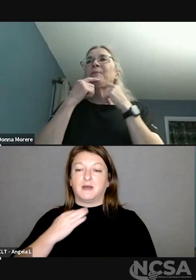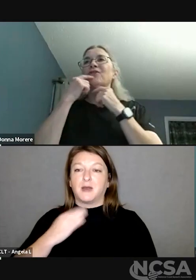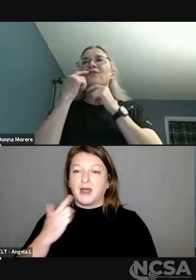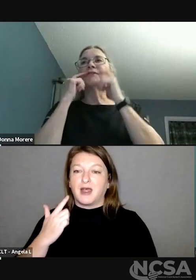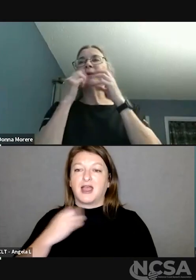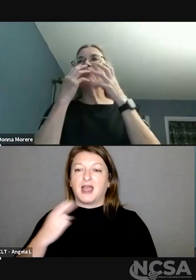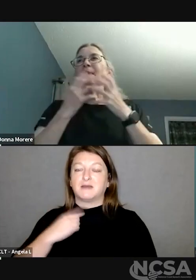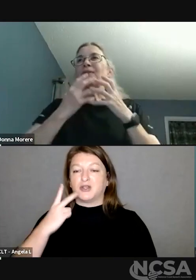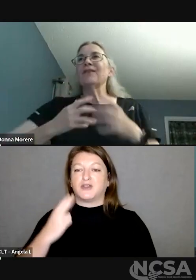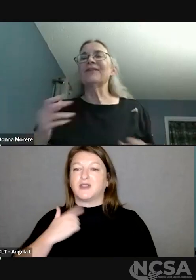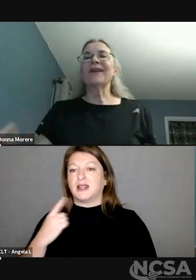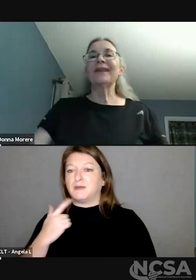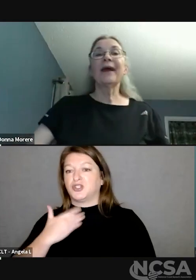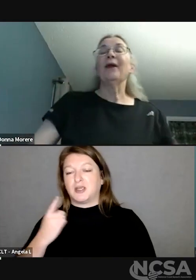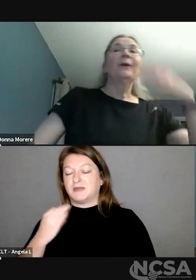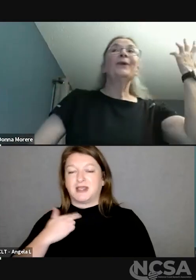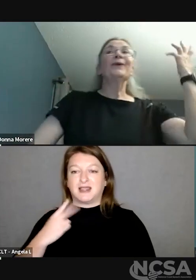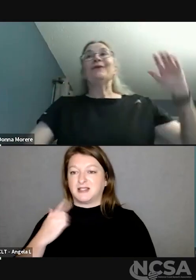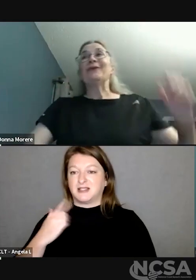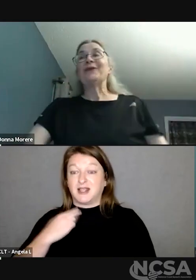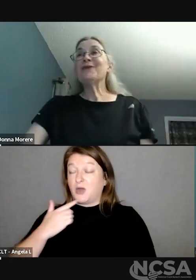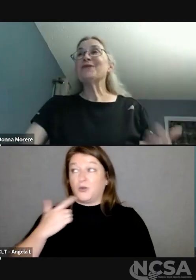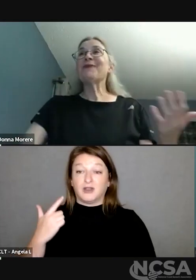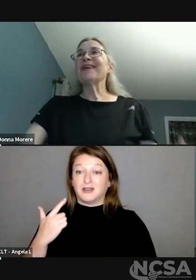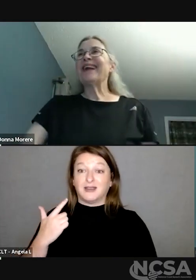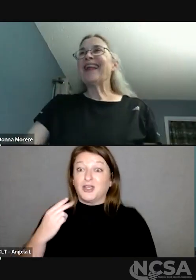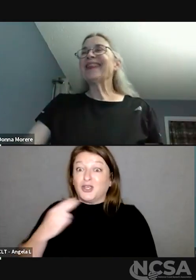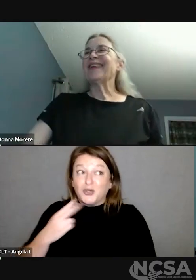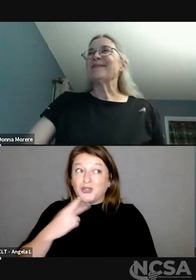pictures of the lip shapes and things like that. Well, here you've already got those